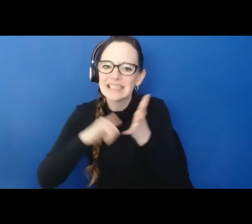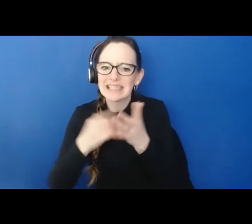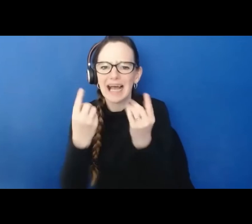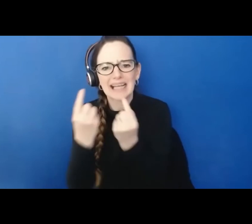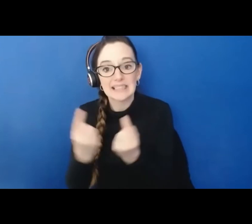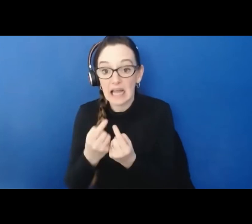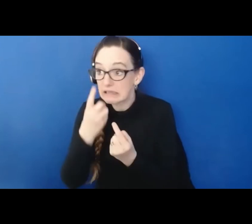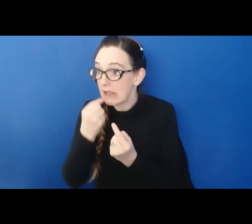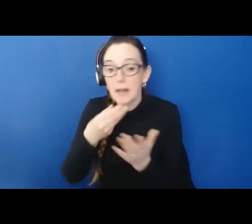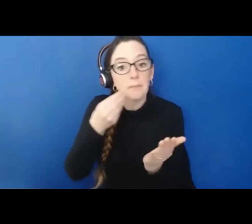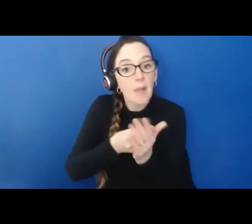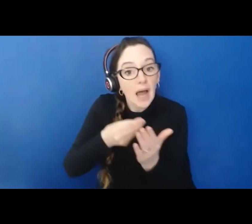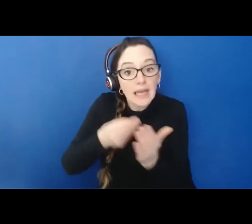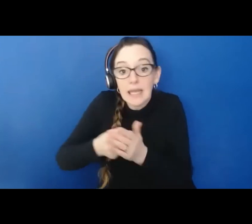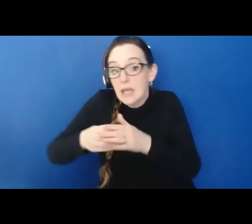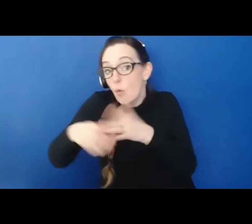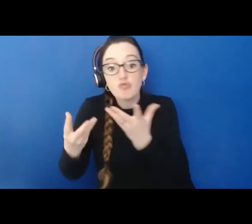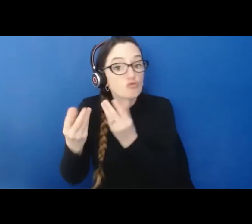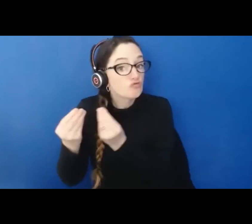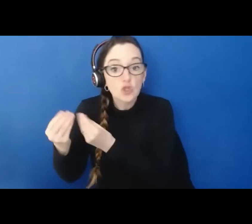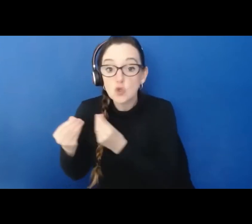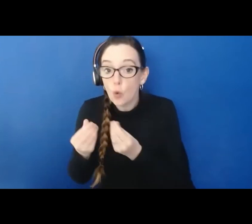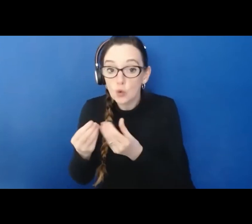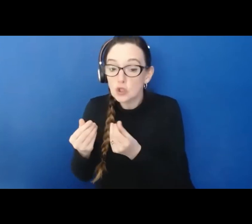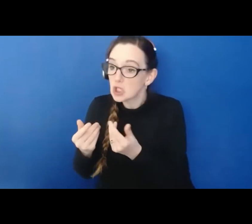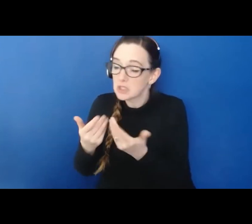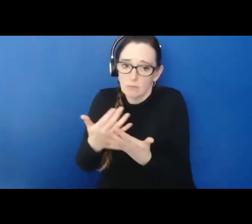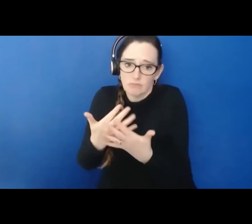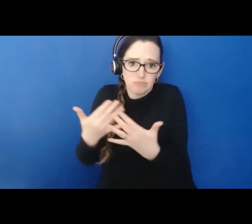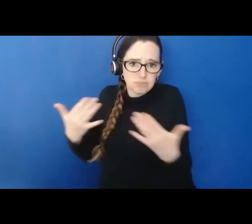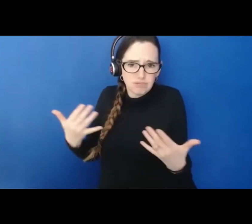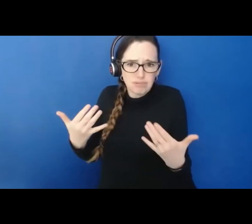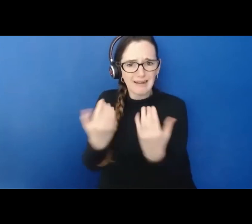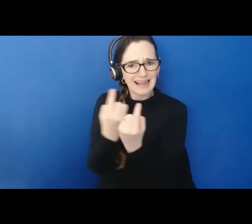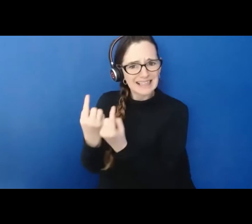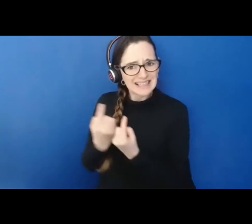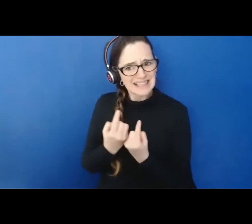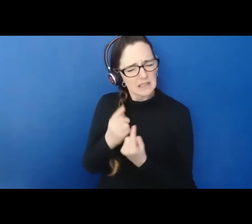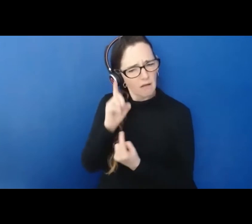so we also wanted to look at the environmental cost to which can affect an art community.